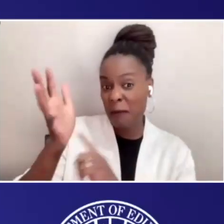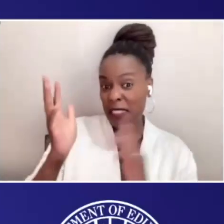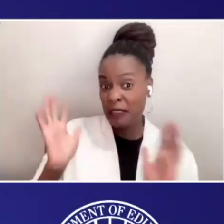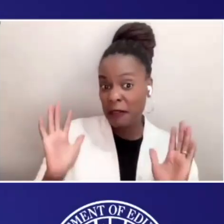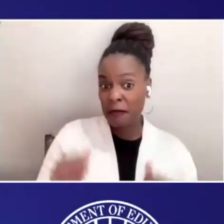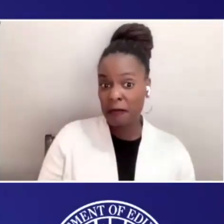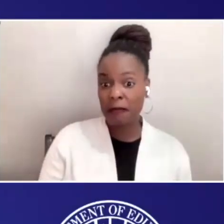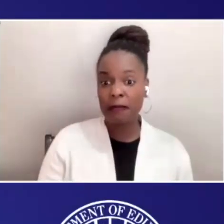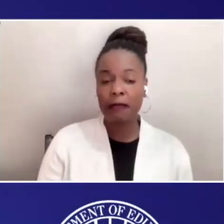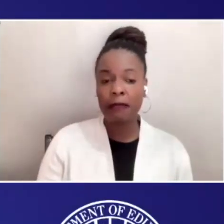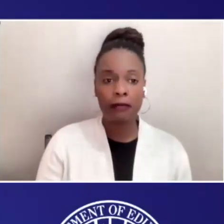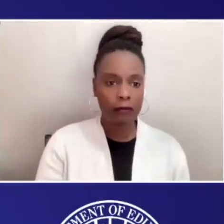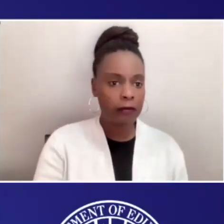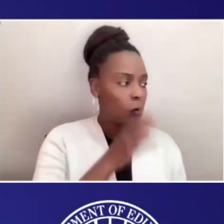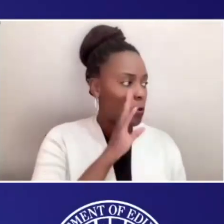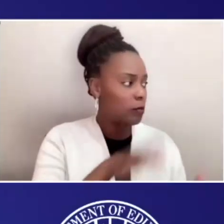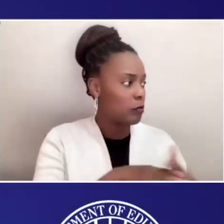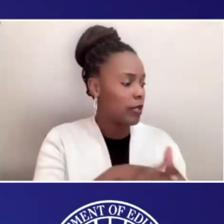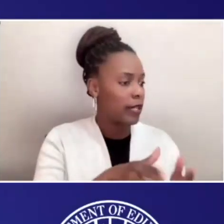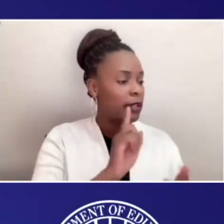So we'll take a break until 3:45.